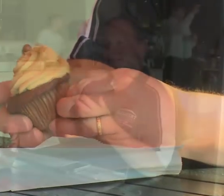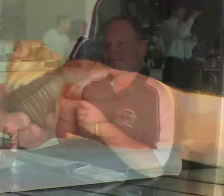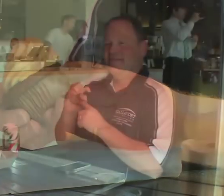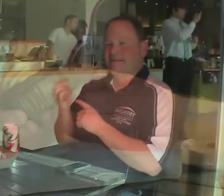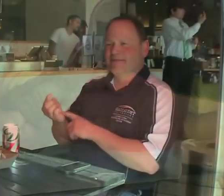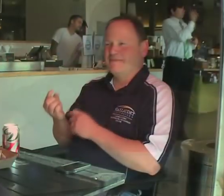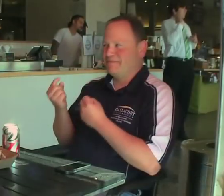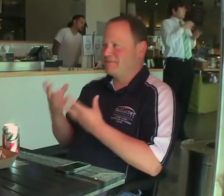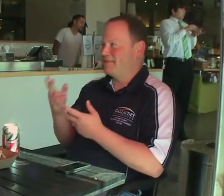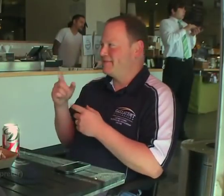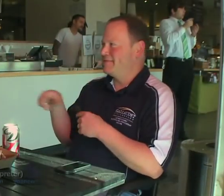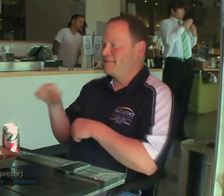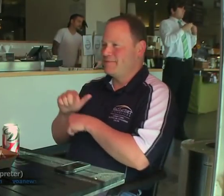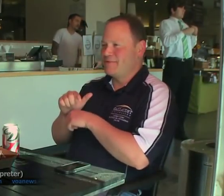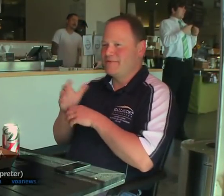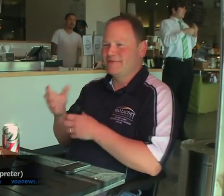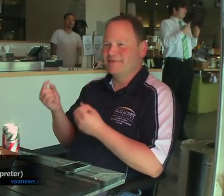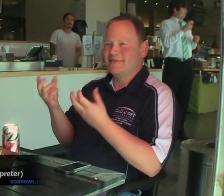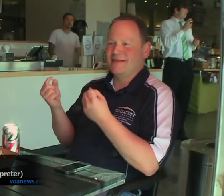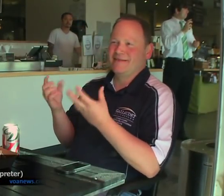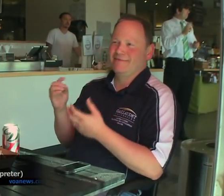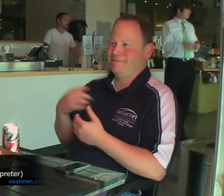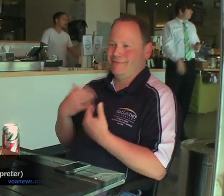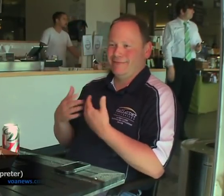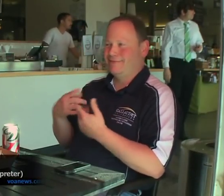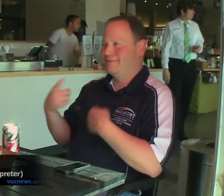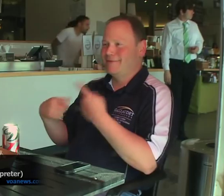"I love the fact that this is a sign language environment.